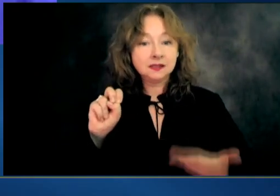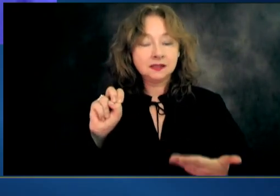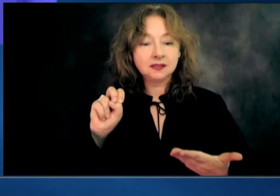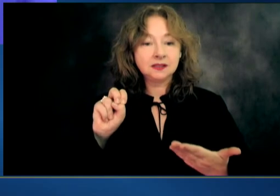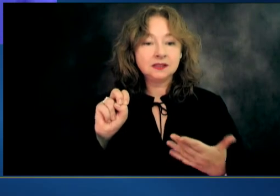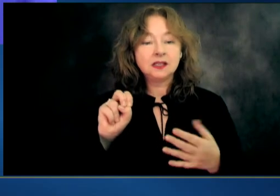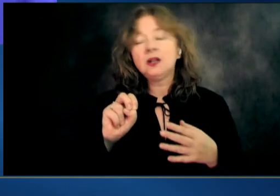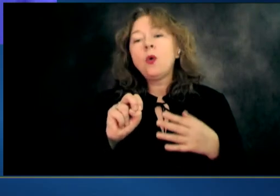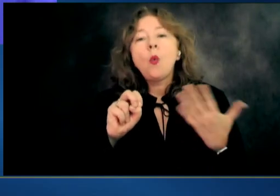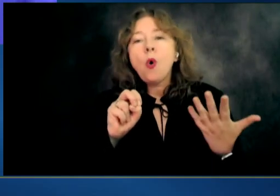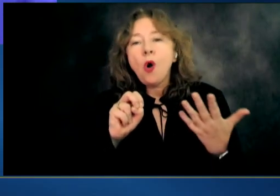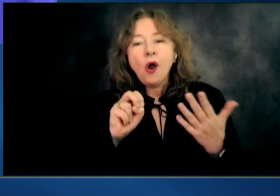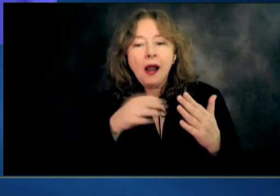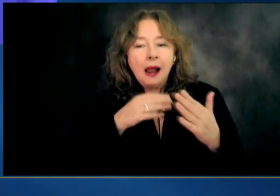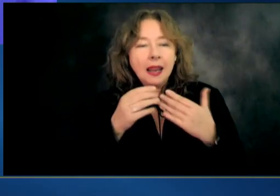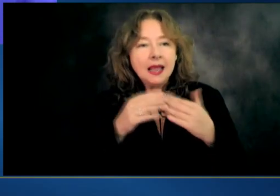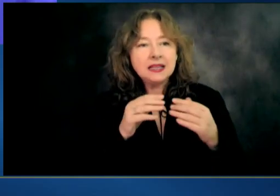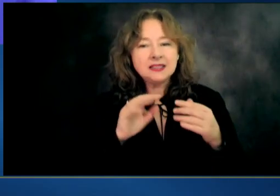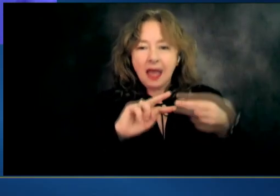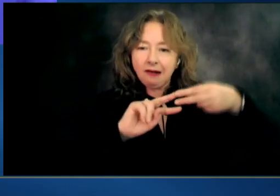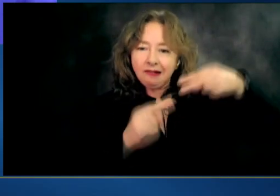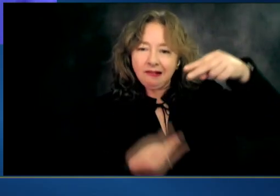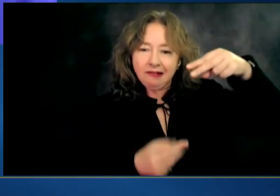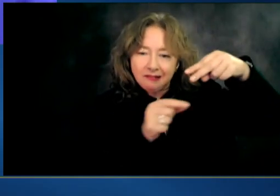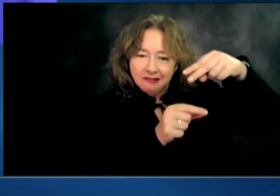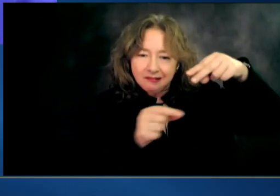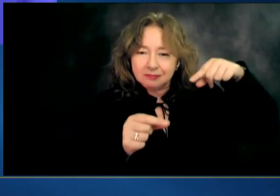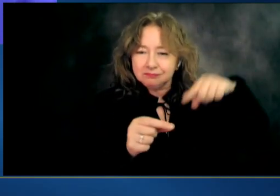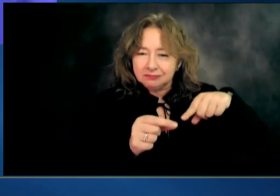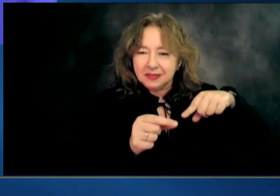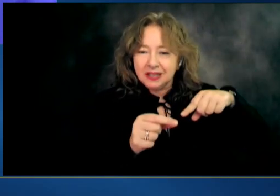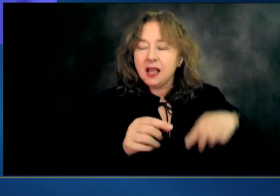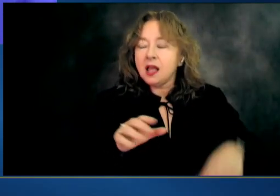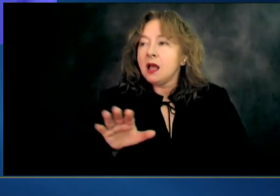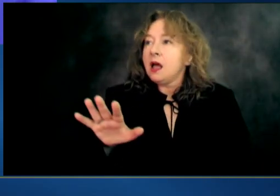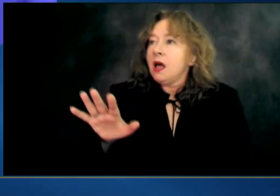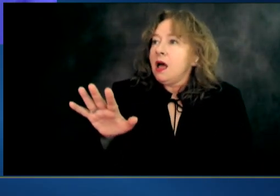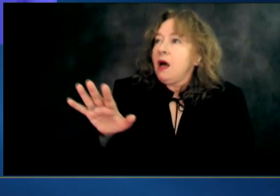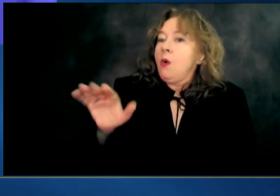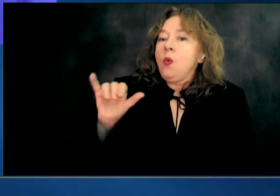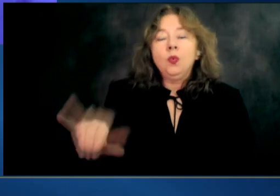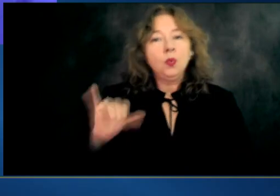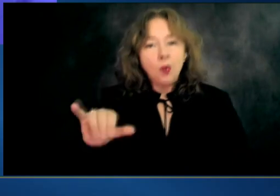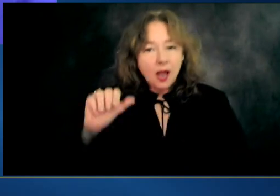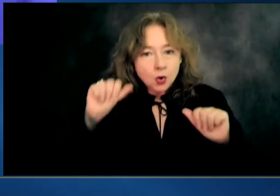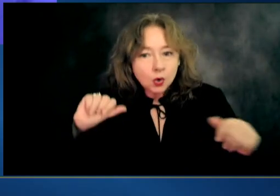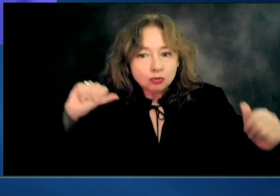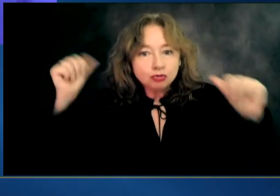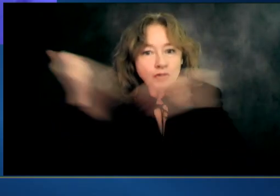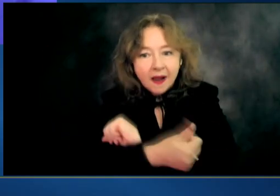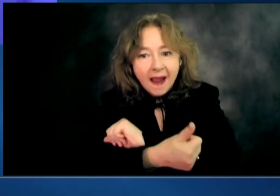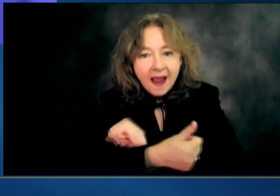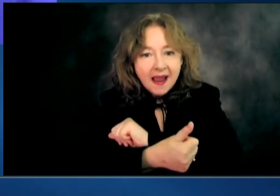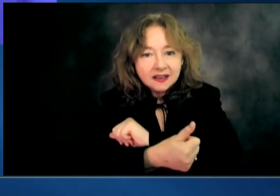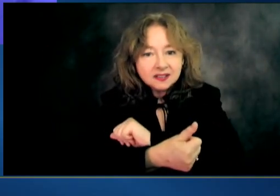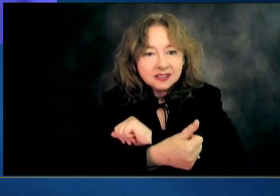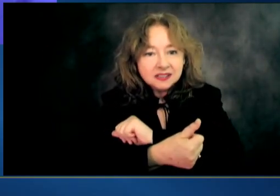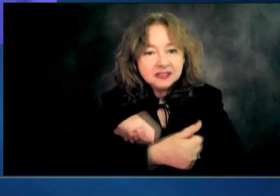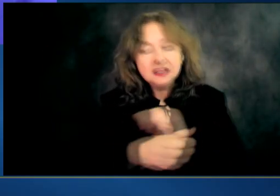trait, that's a game changer. It just happens to cost more than a million dollars if you need it.